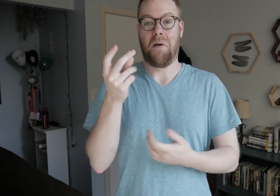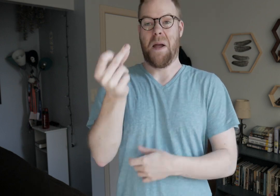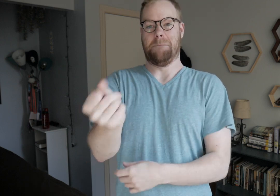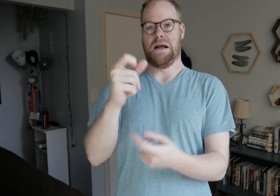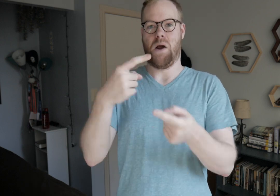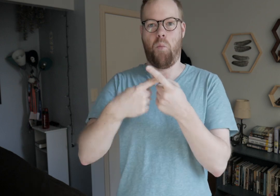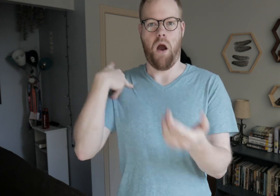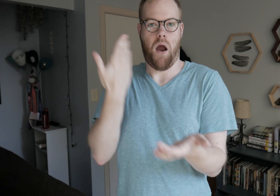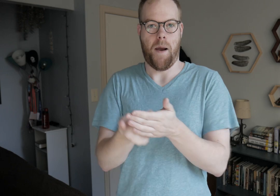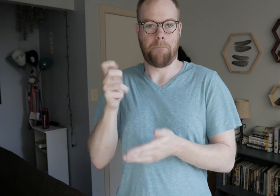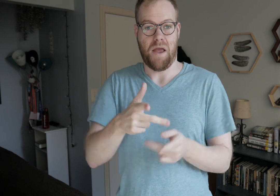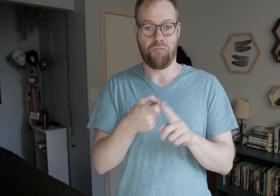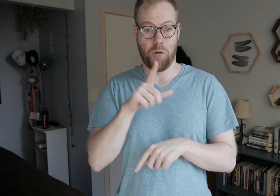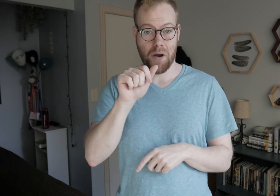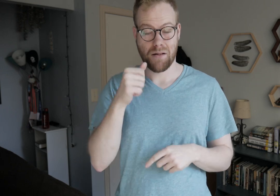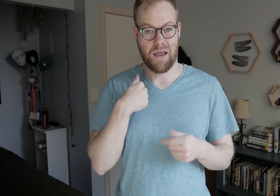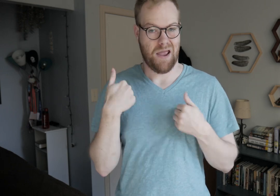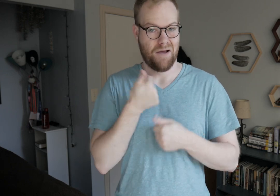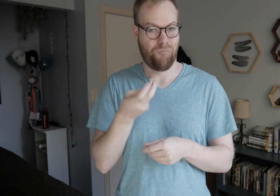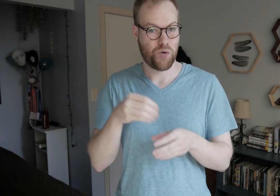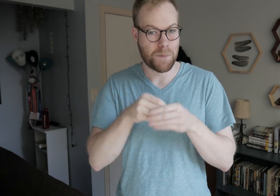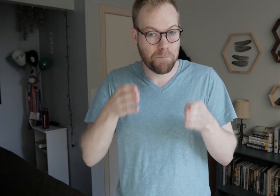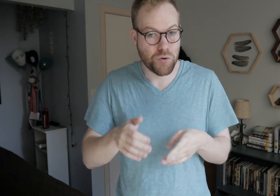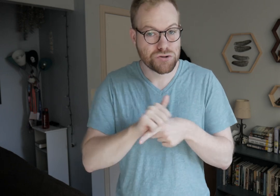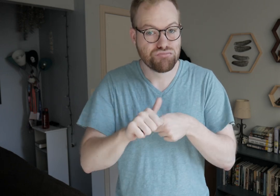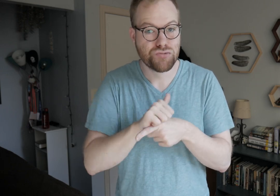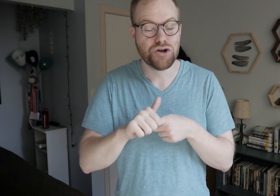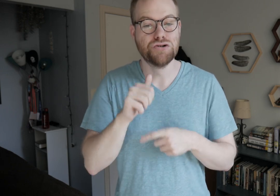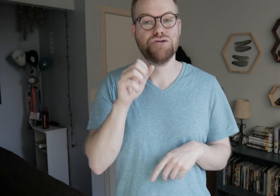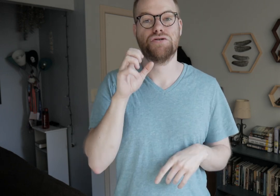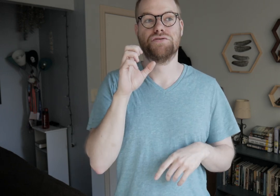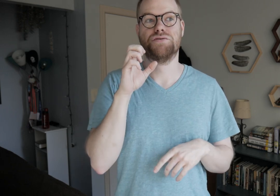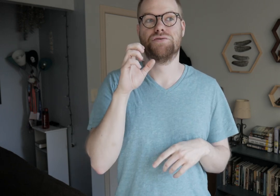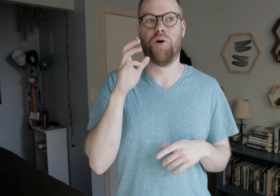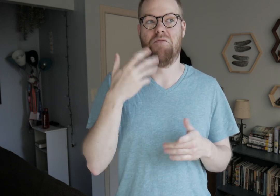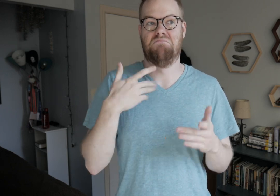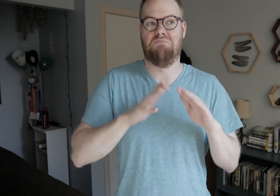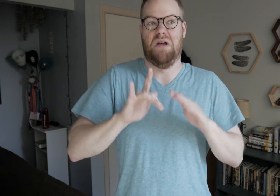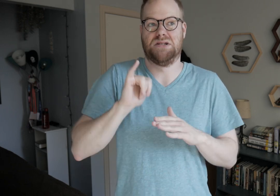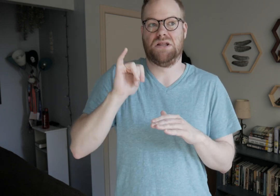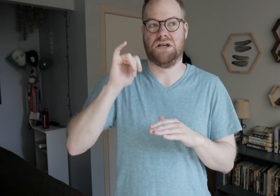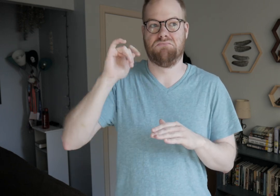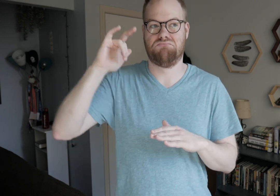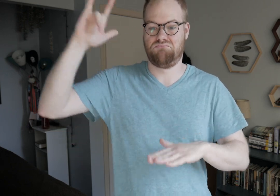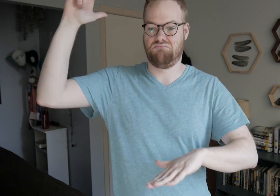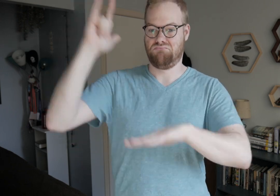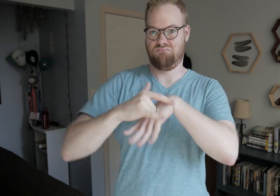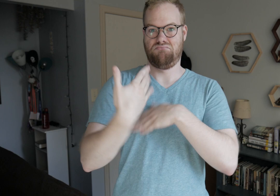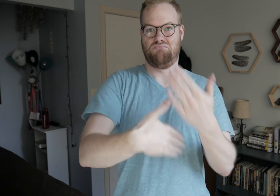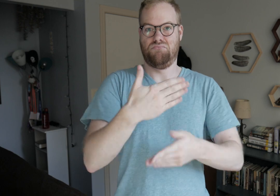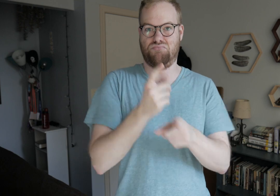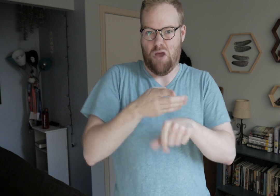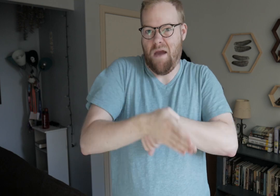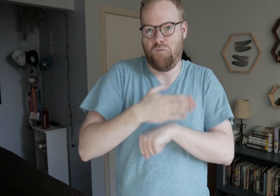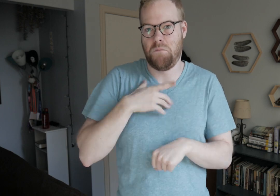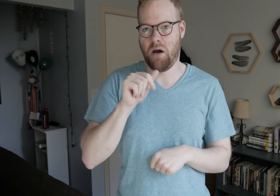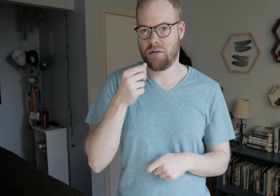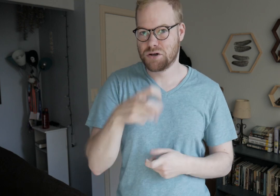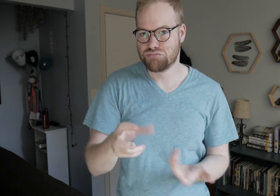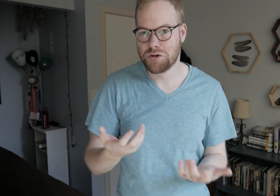Immediately when I got back from LA, I had a few in-person rehearsals so I basically hit the ground running after my LA trip.